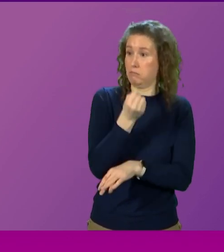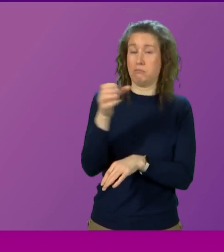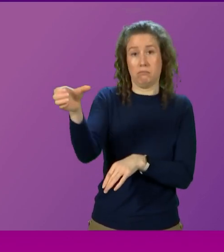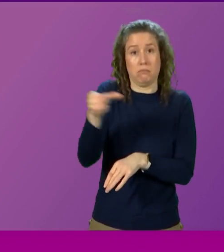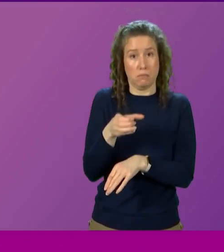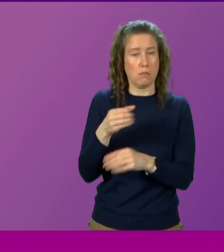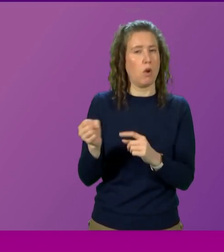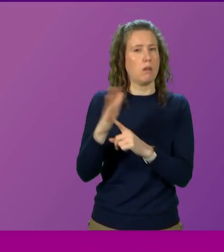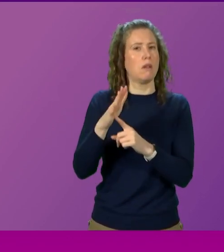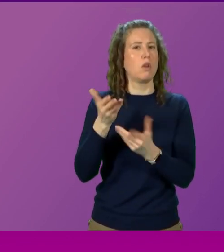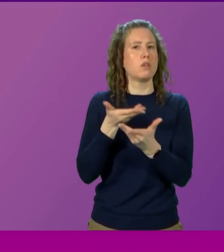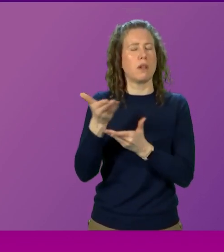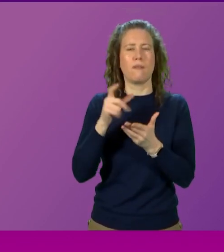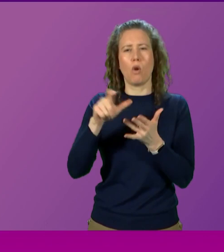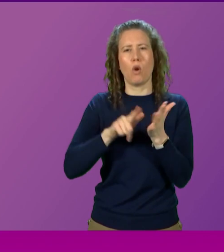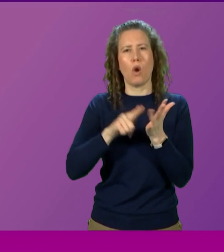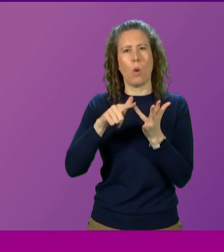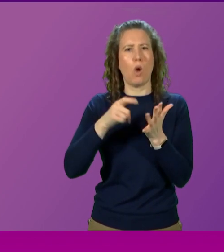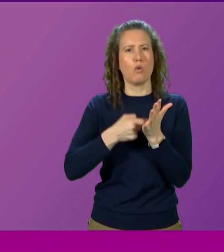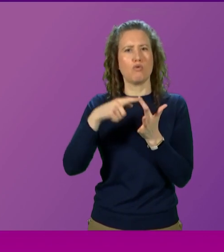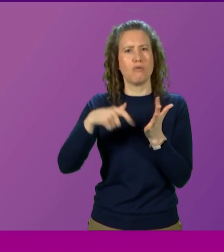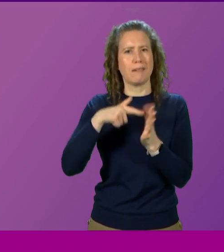a consultant in colorectal cancer in NHS Tayside.